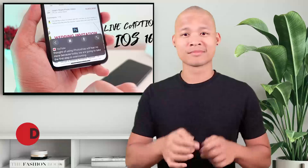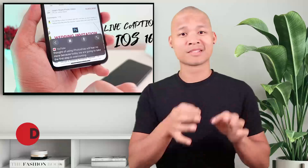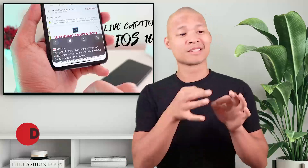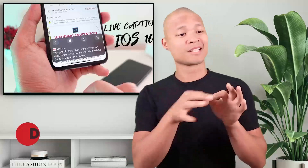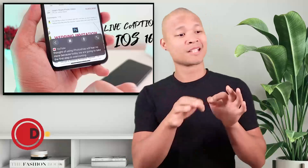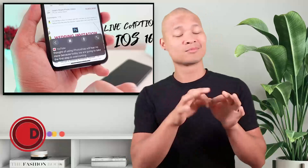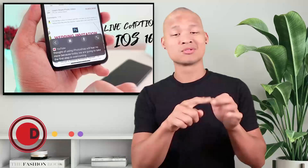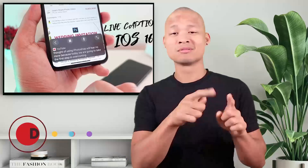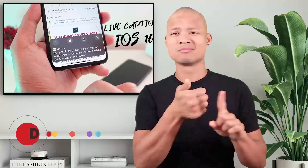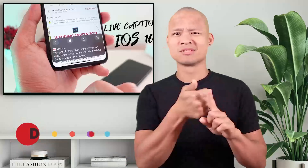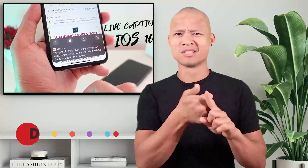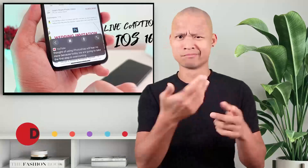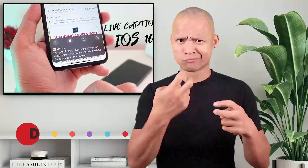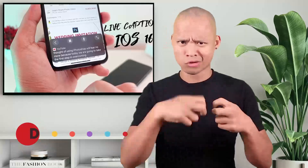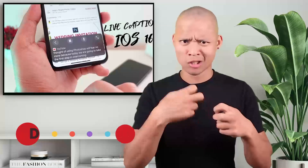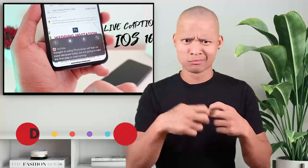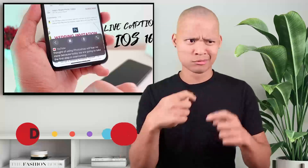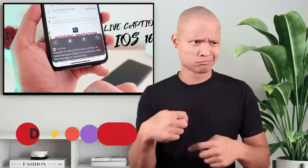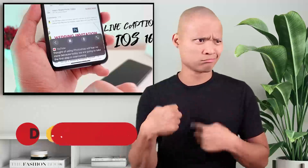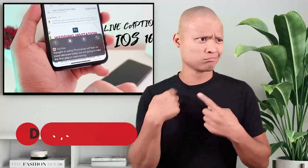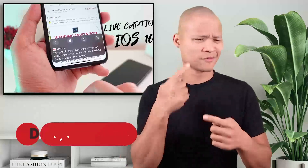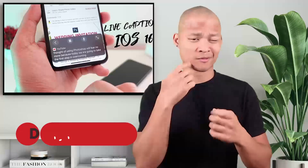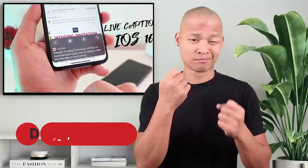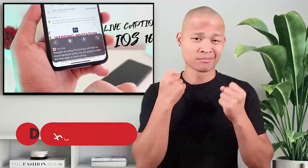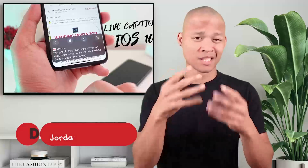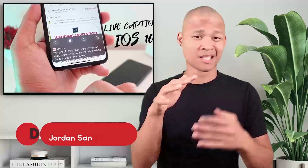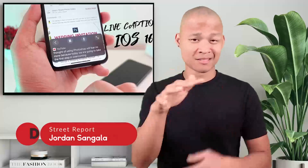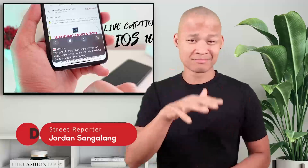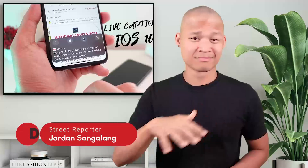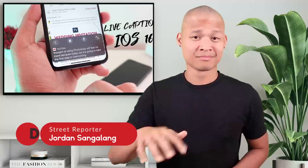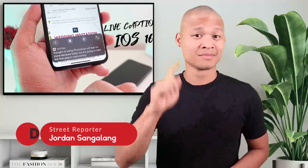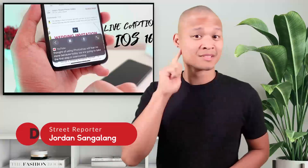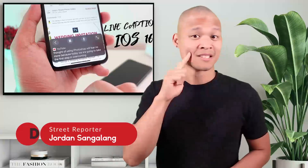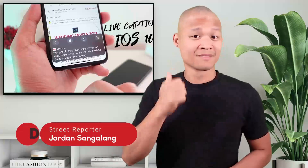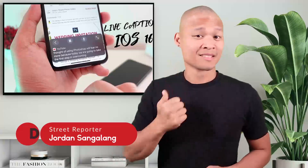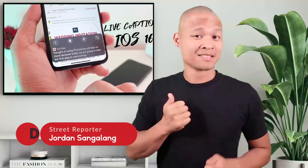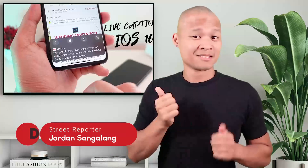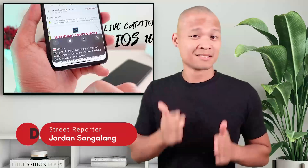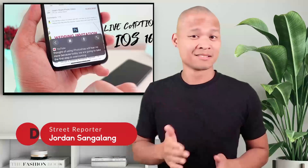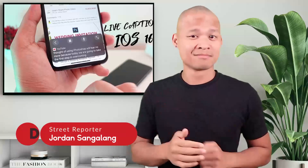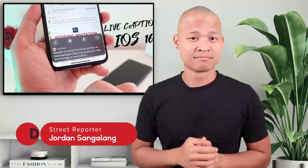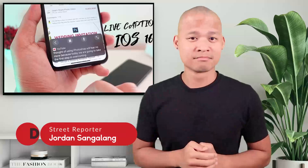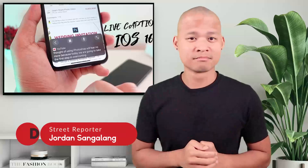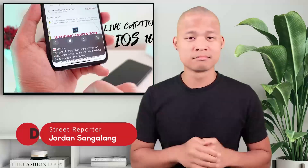[Jordan]: Captioning is a problem that many Deaf Canadians struggle with.